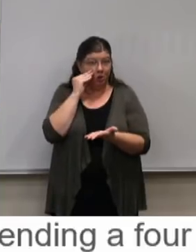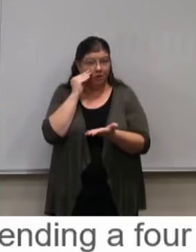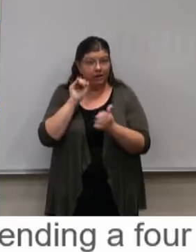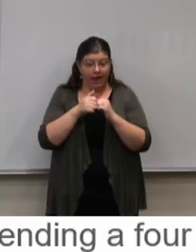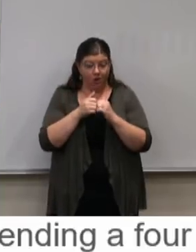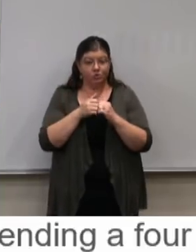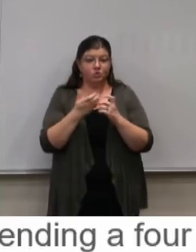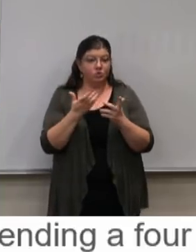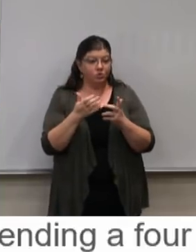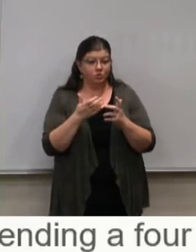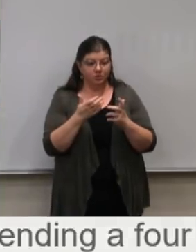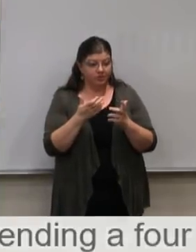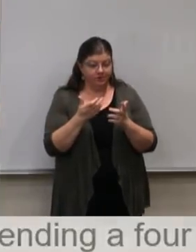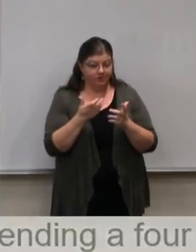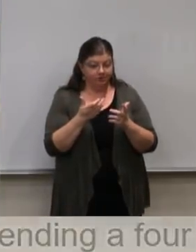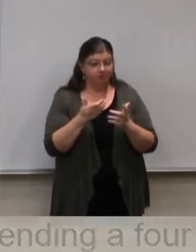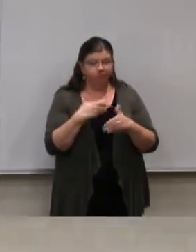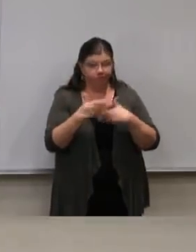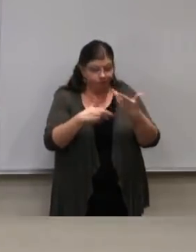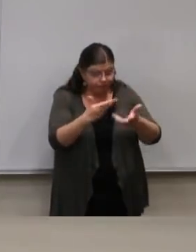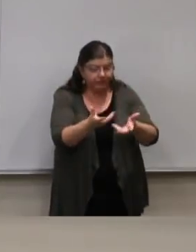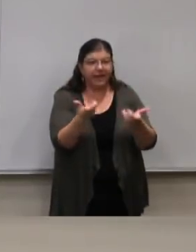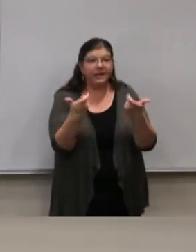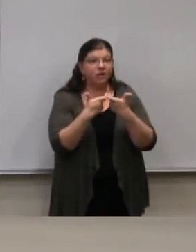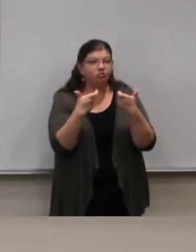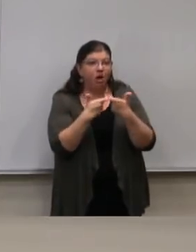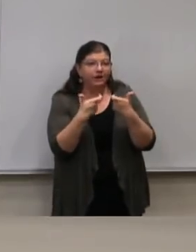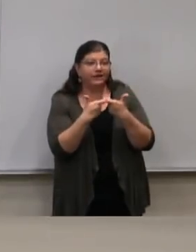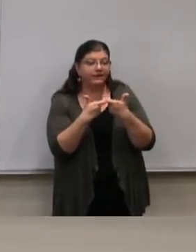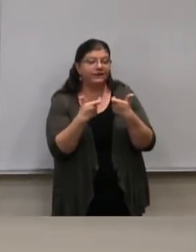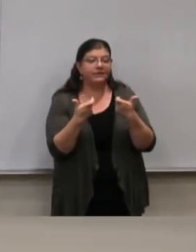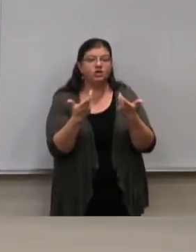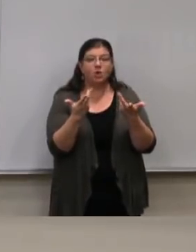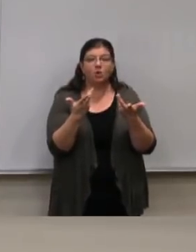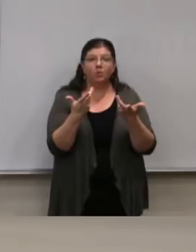through electronically so that we don't have